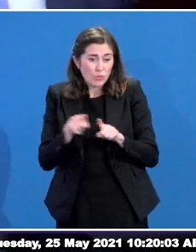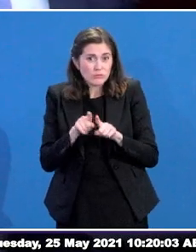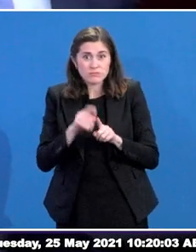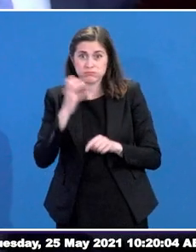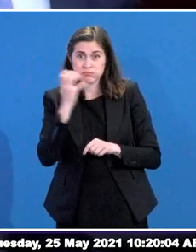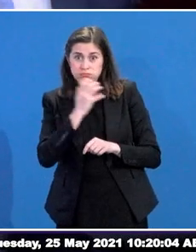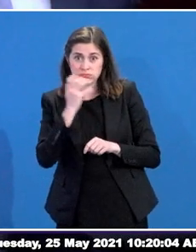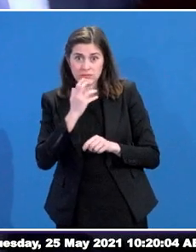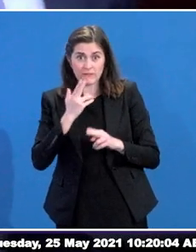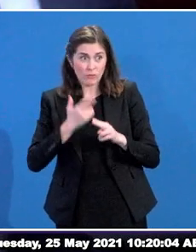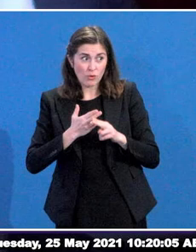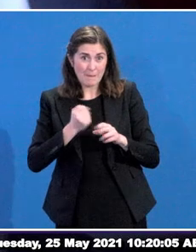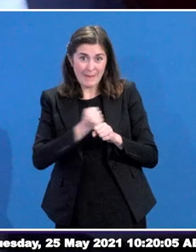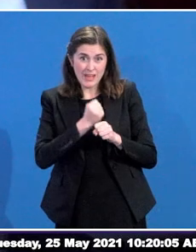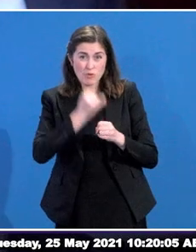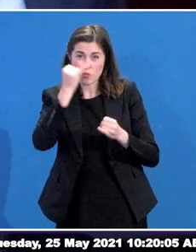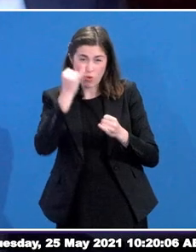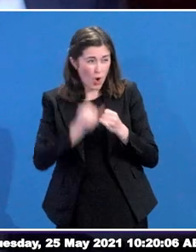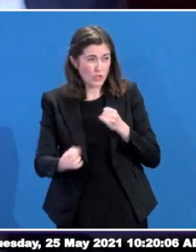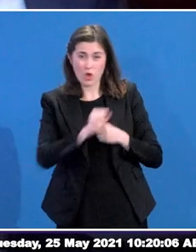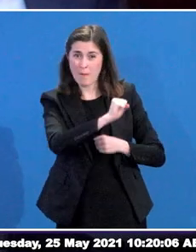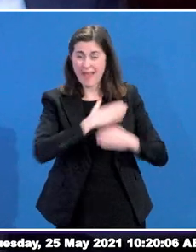into the perpetuation of that behaviour.